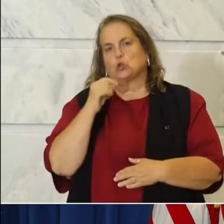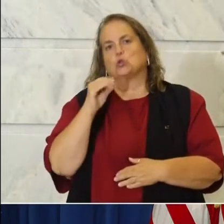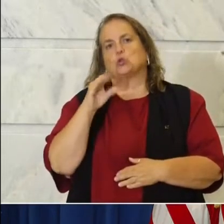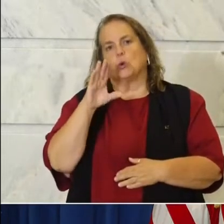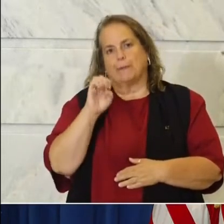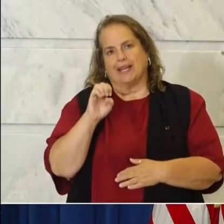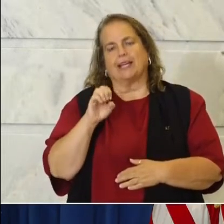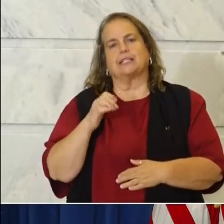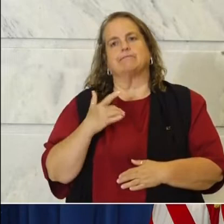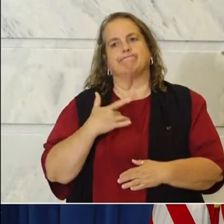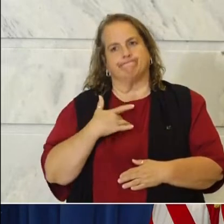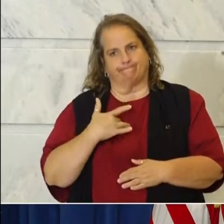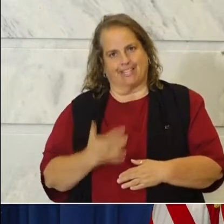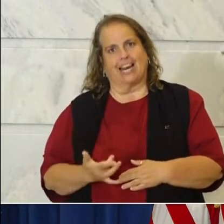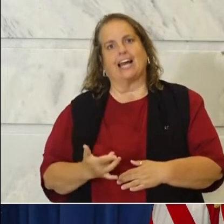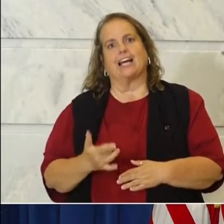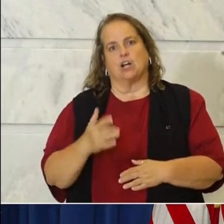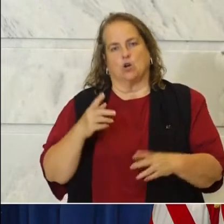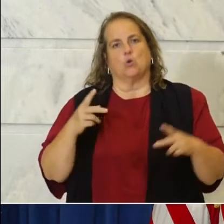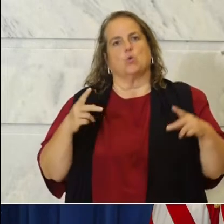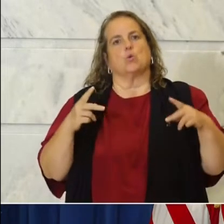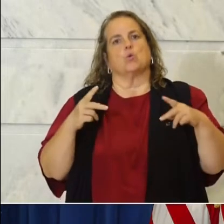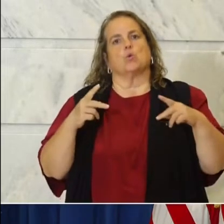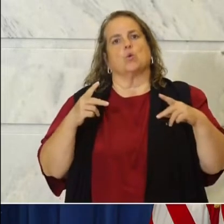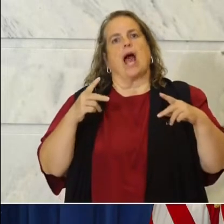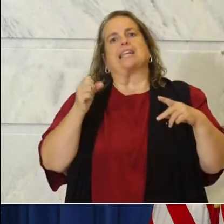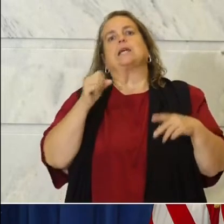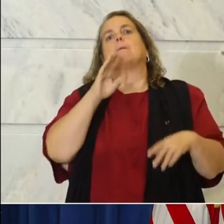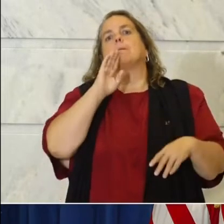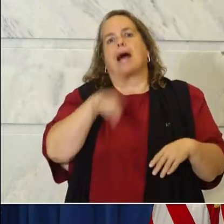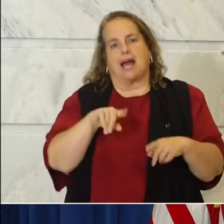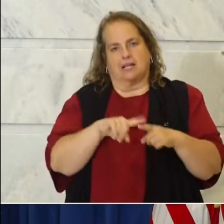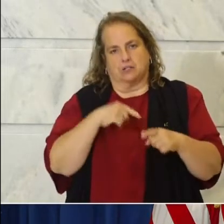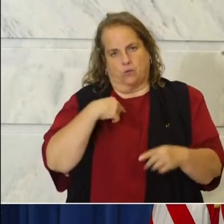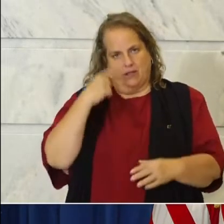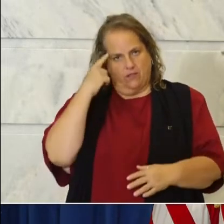or likely as dire as what we believed it would be. Our fourth quarter general